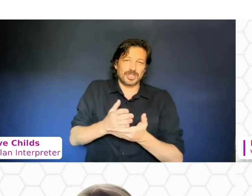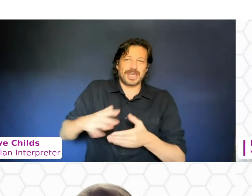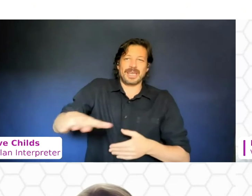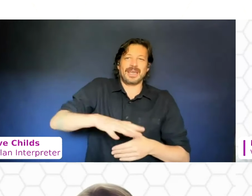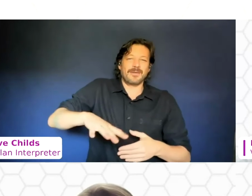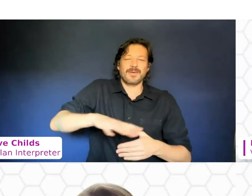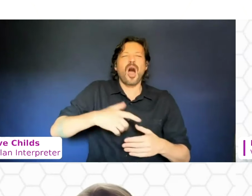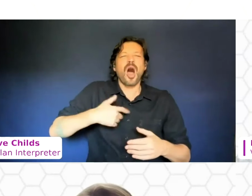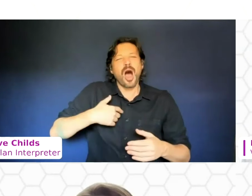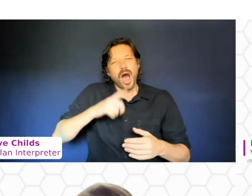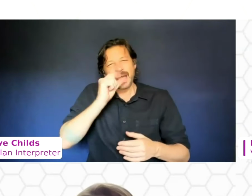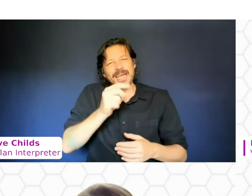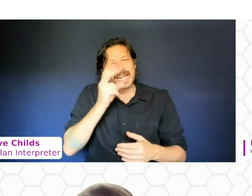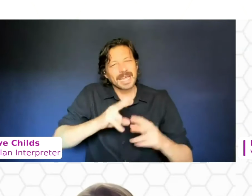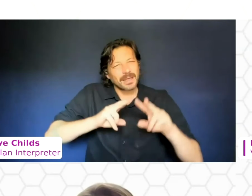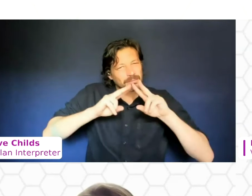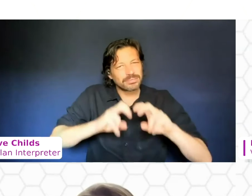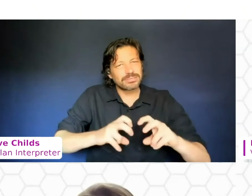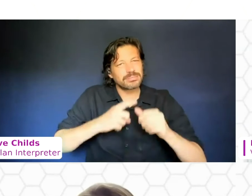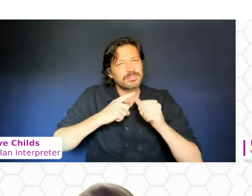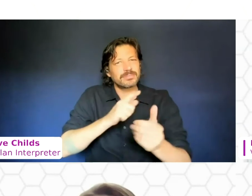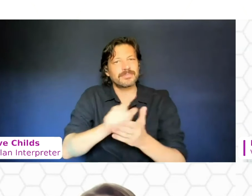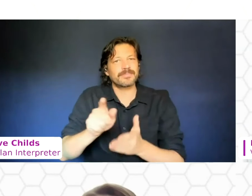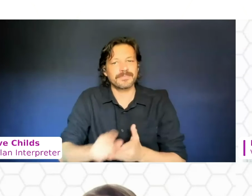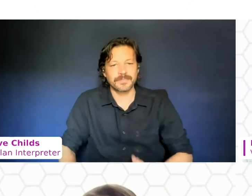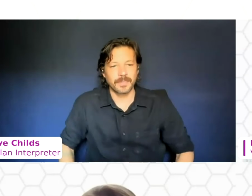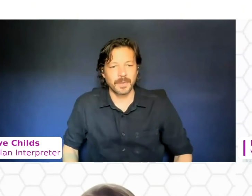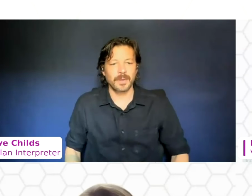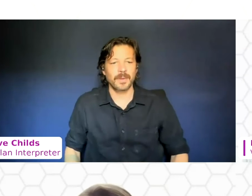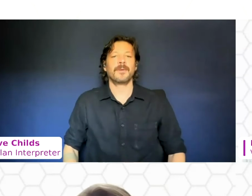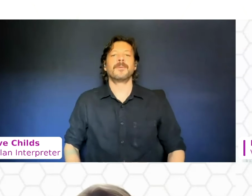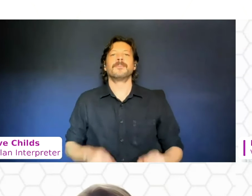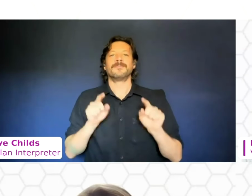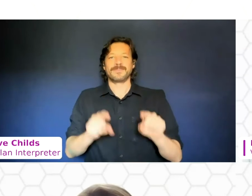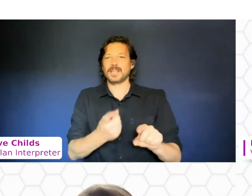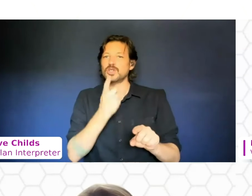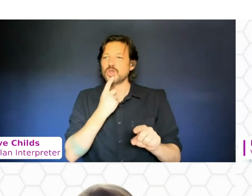you, it's a really great question. And it's those kinds of scenarios I think that have led us to